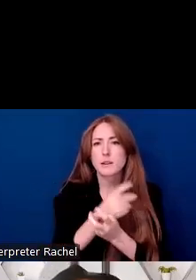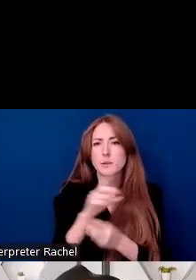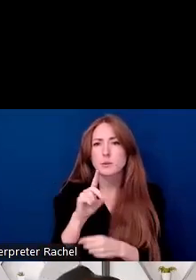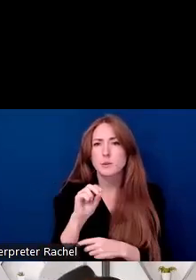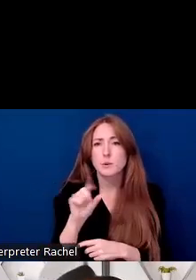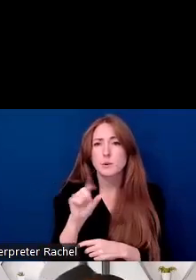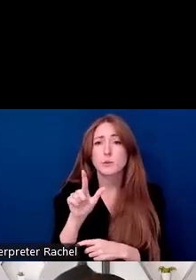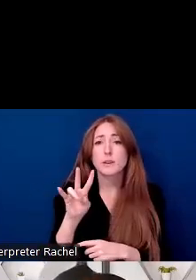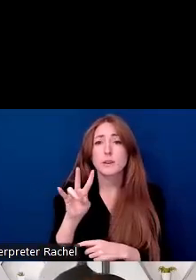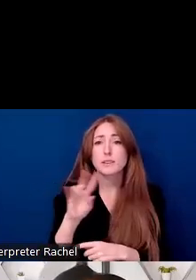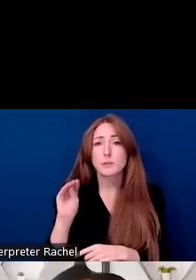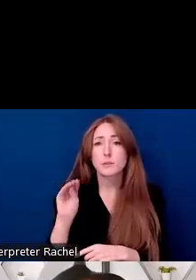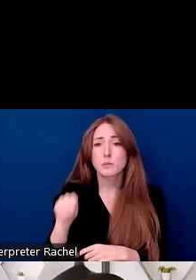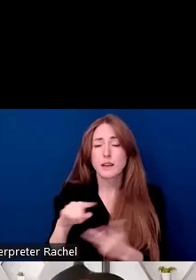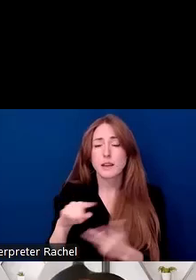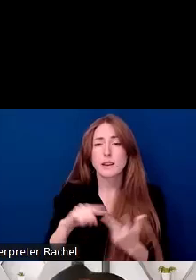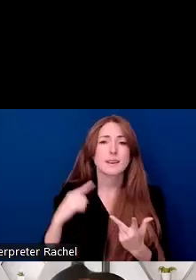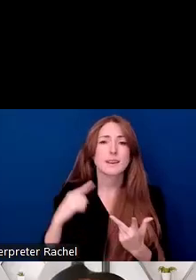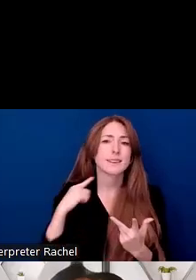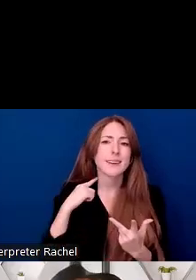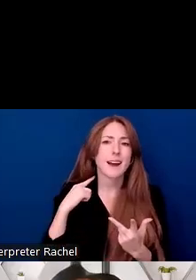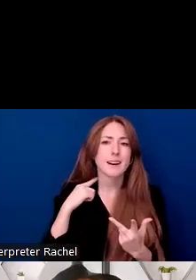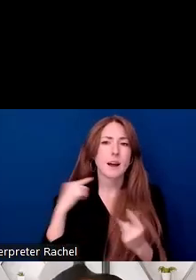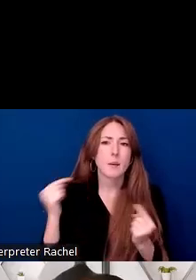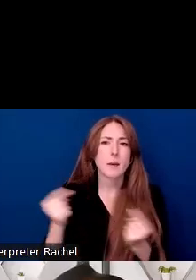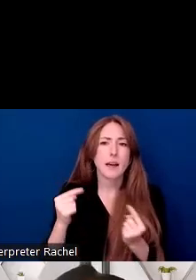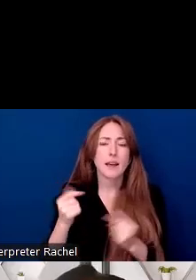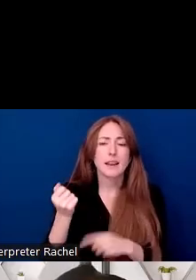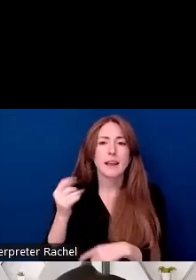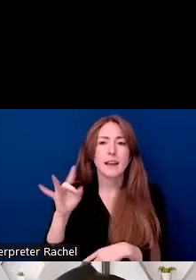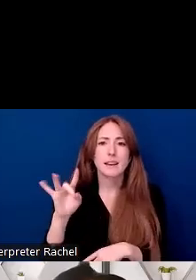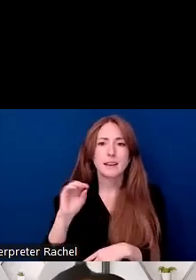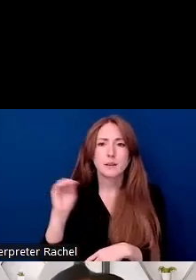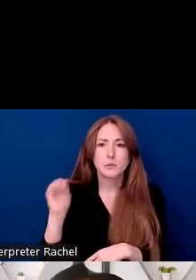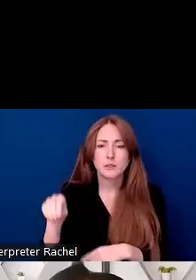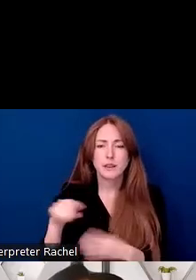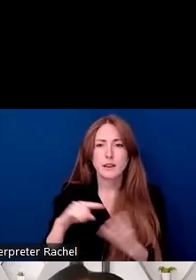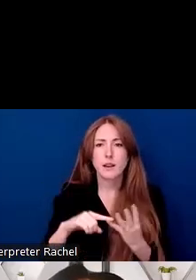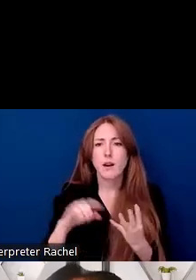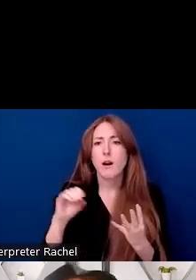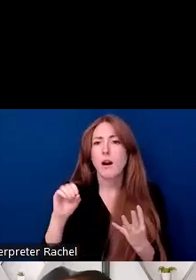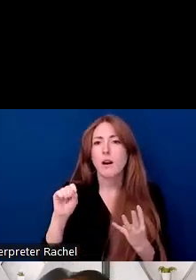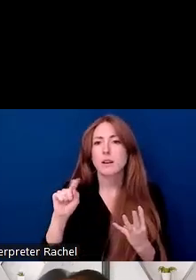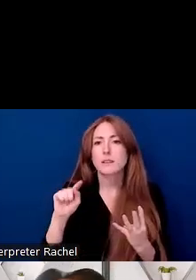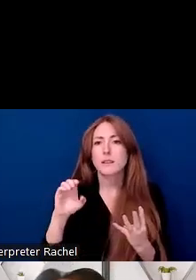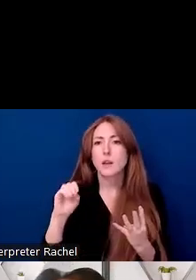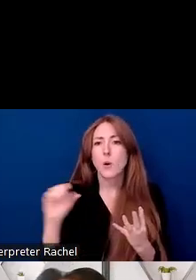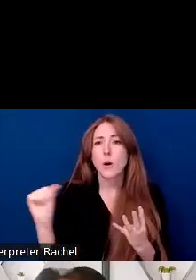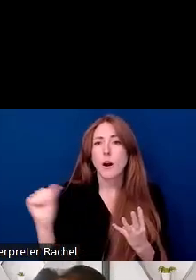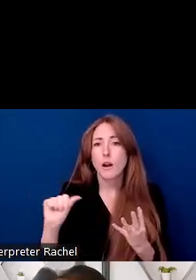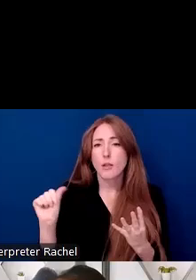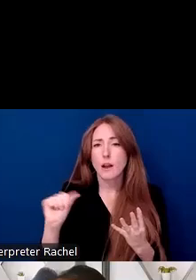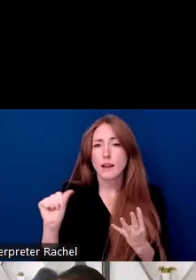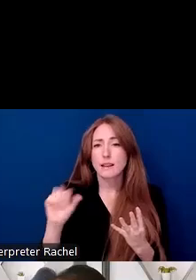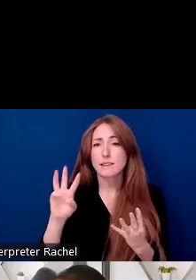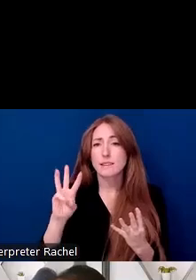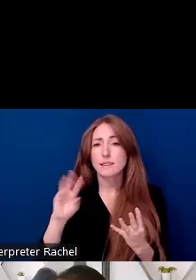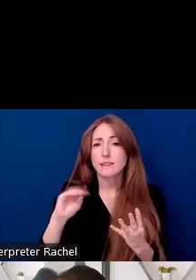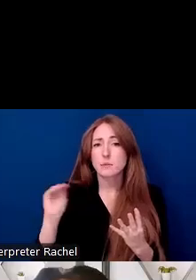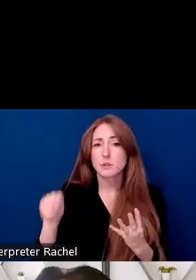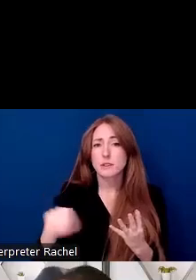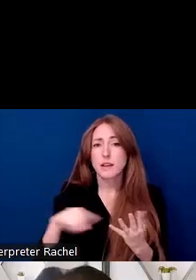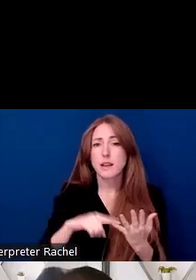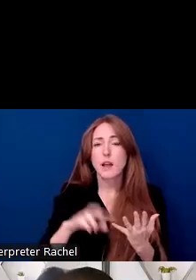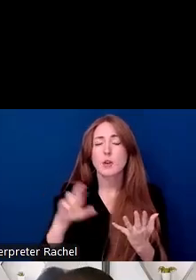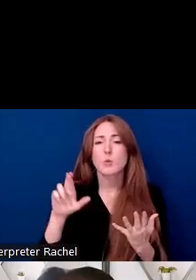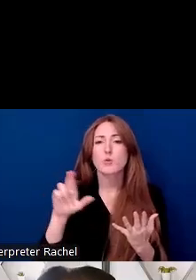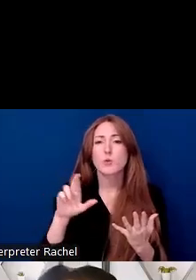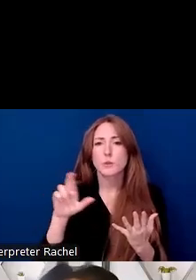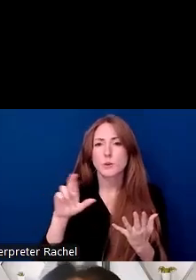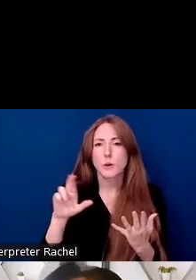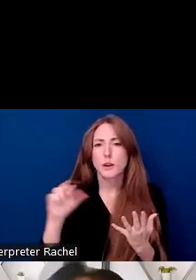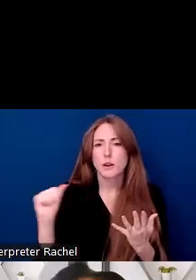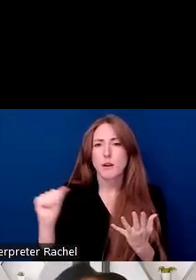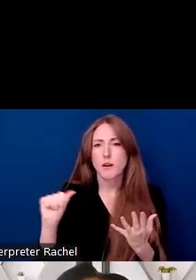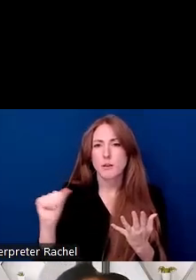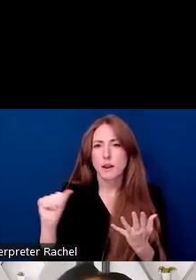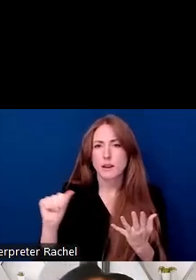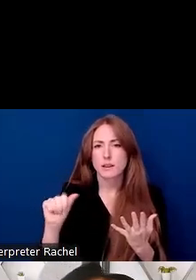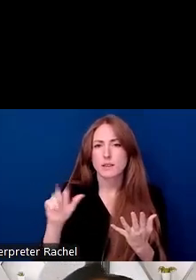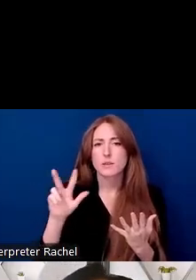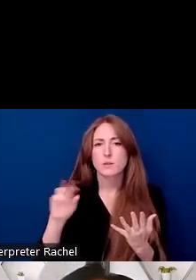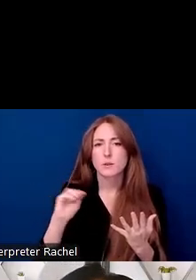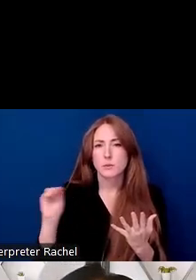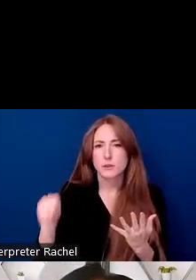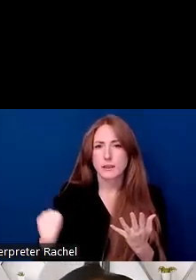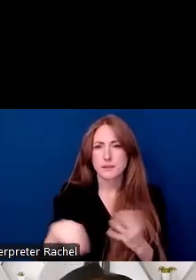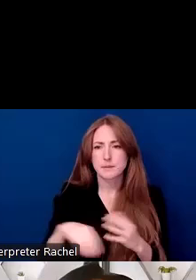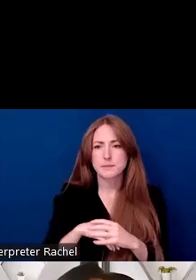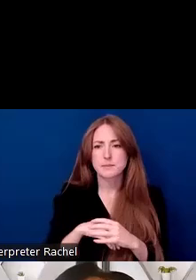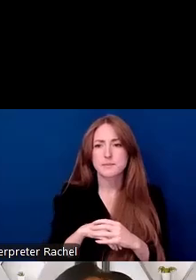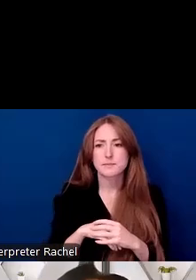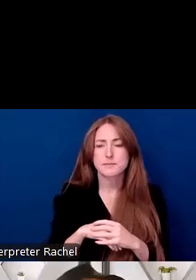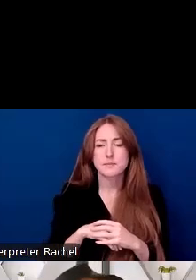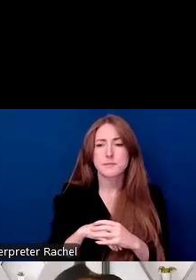and then neck pain 18%, osteoarthritis 6%, and rheumatoid arthritis by 3% only. The prominent